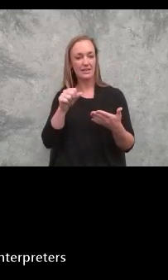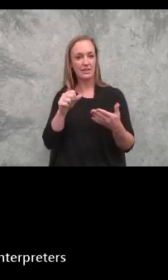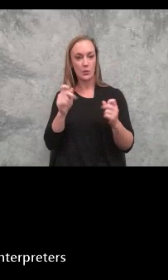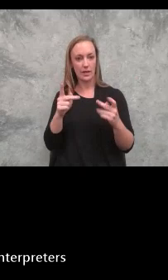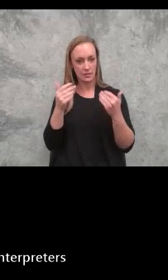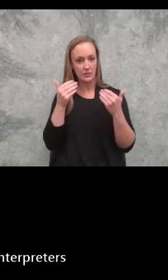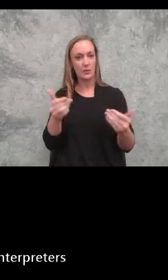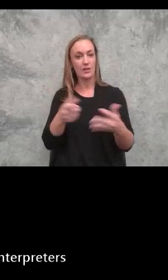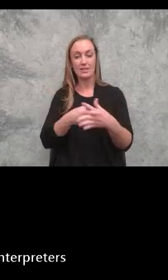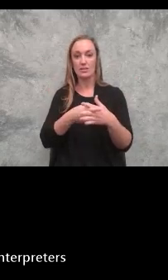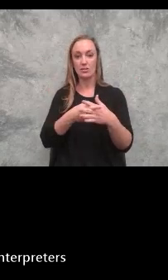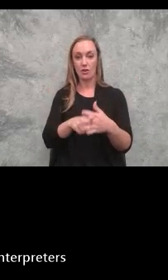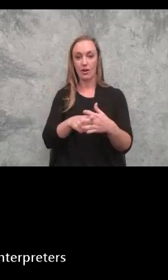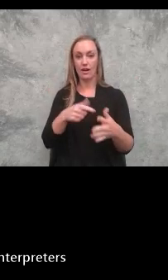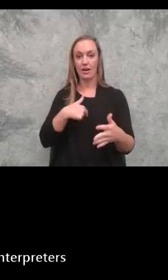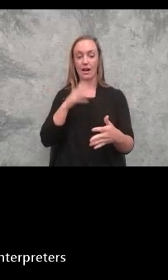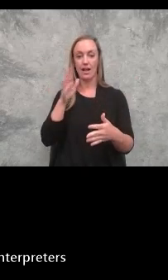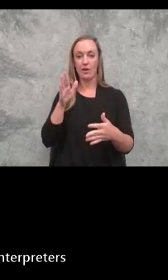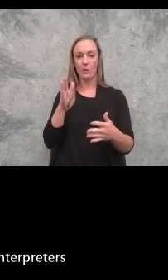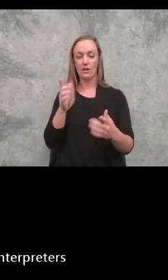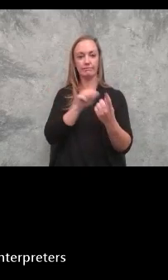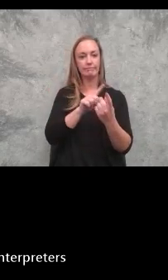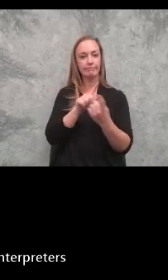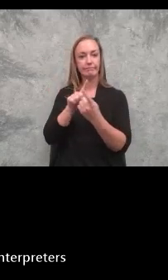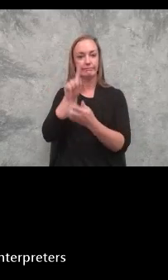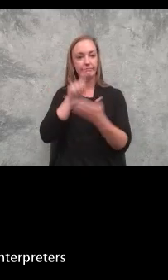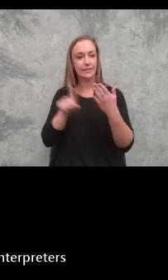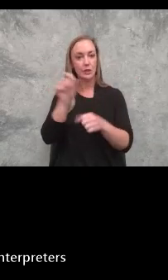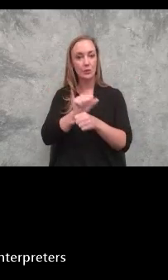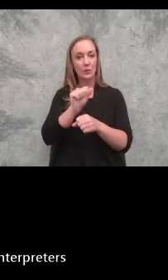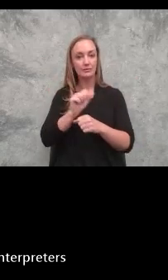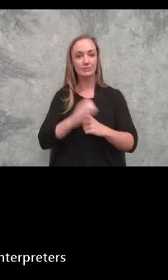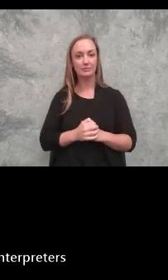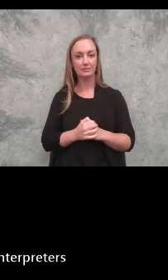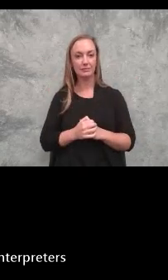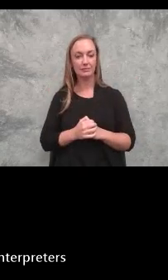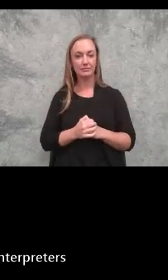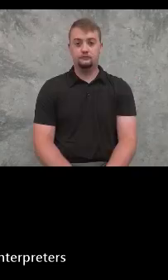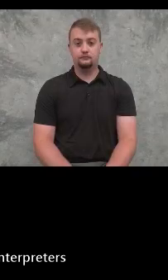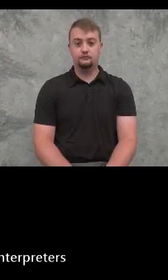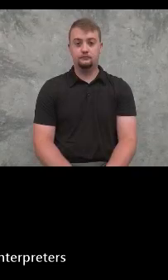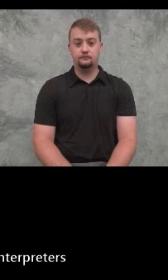you guys can get started and I will come around and check your work.”